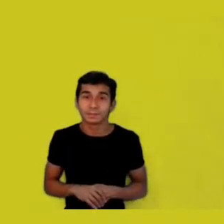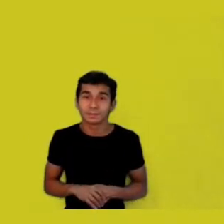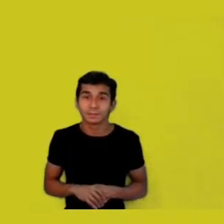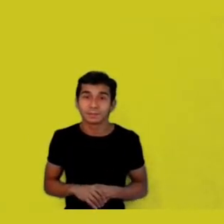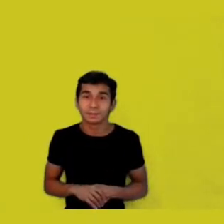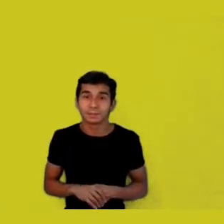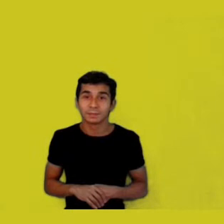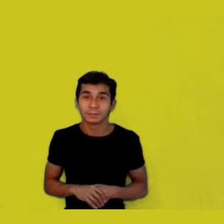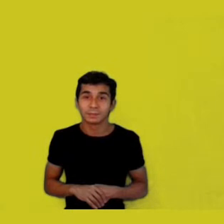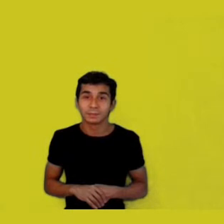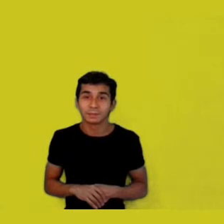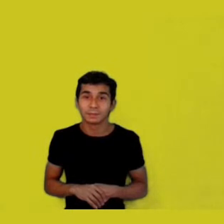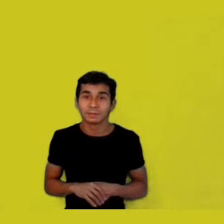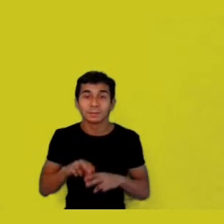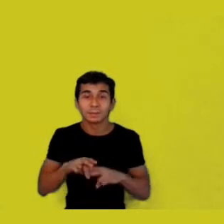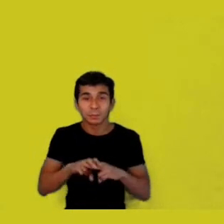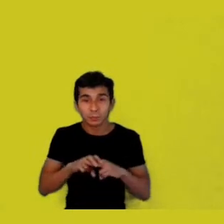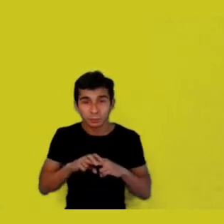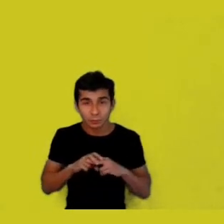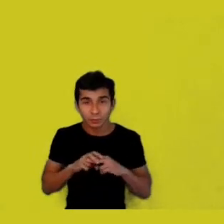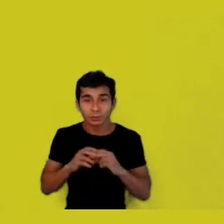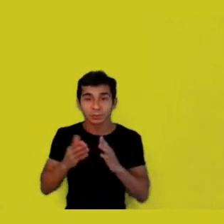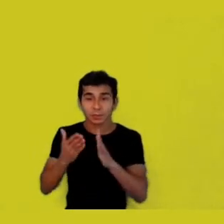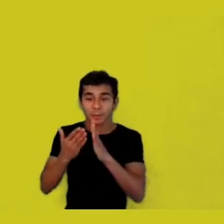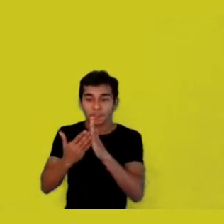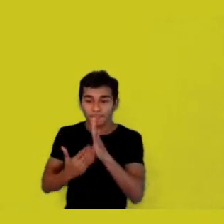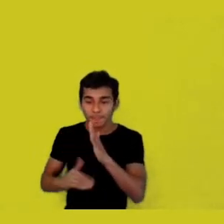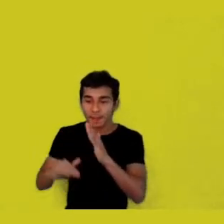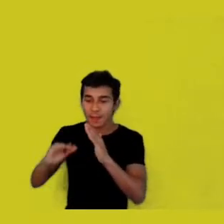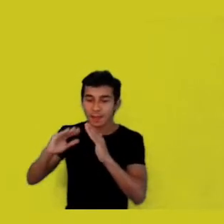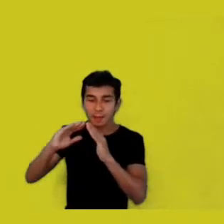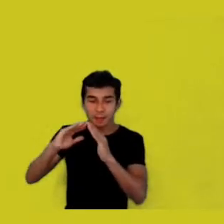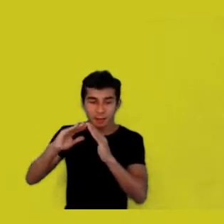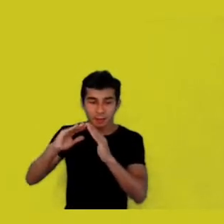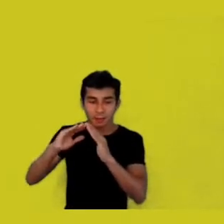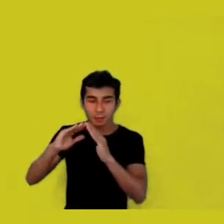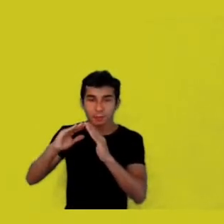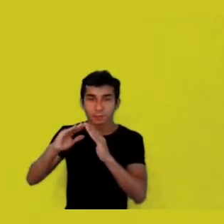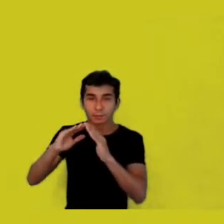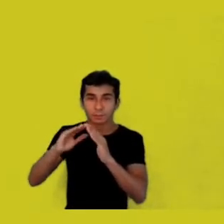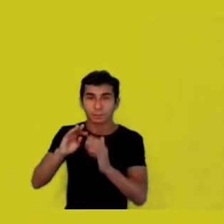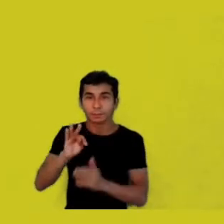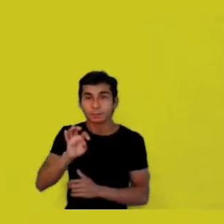the yards and the possibility to roam among worlds